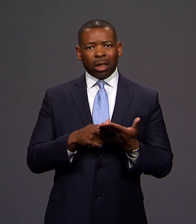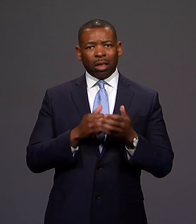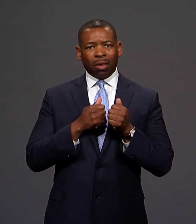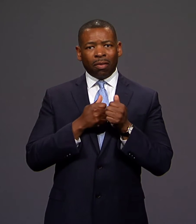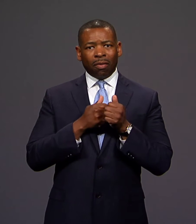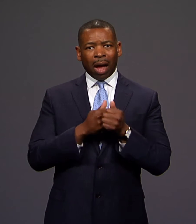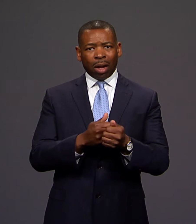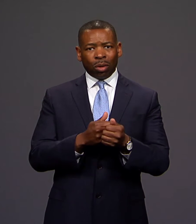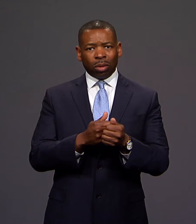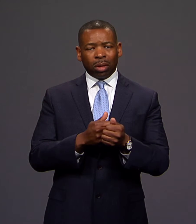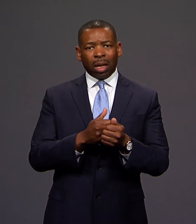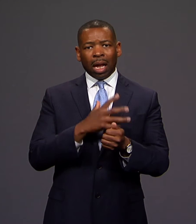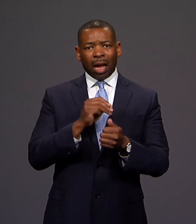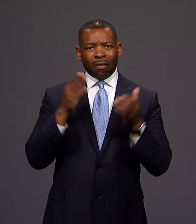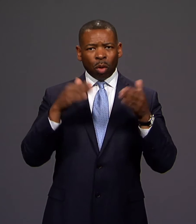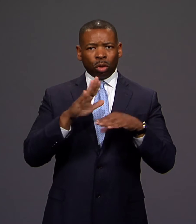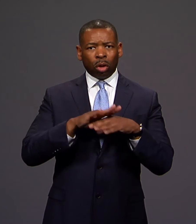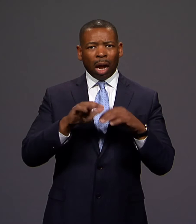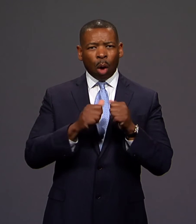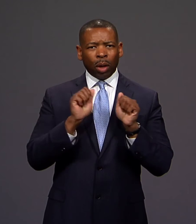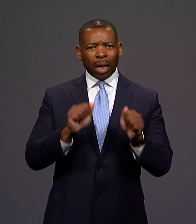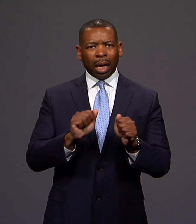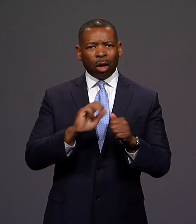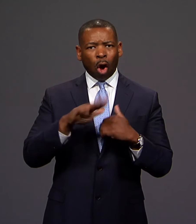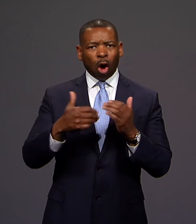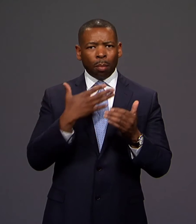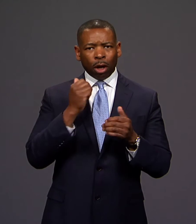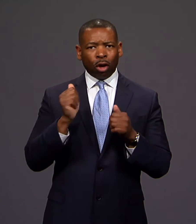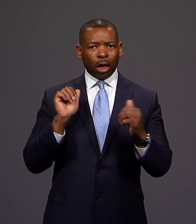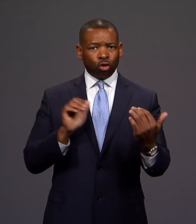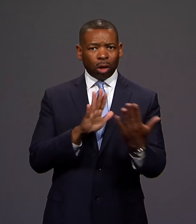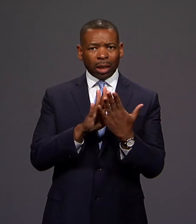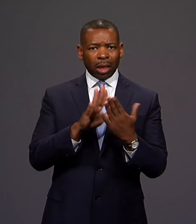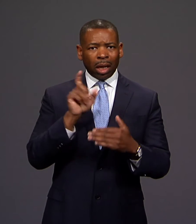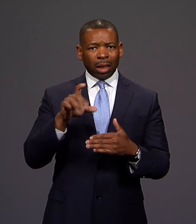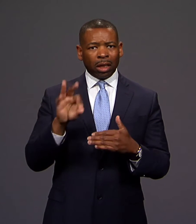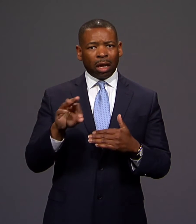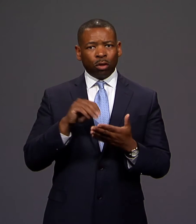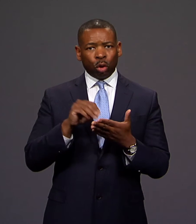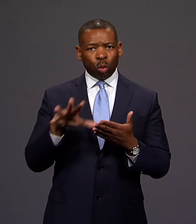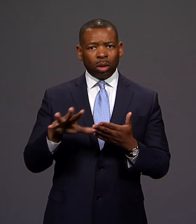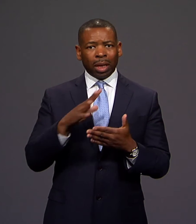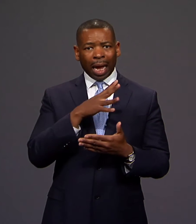The Board discussion focused on how we can all better address the needs of these students